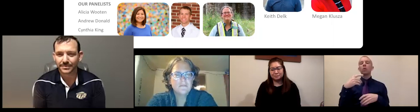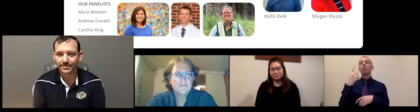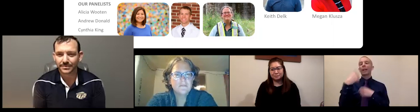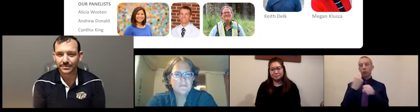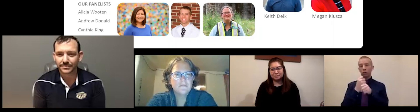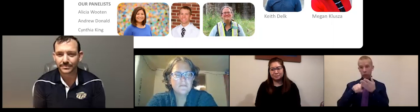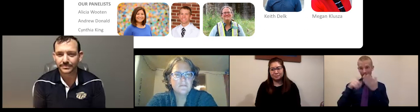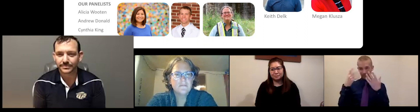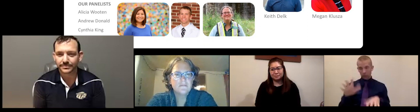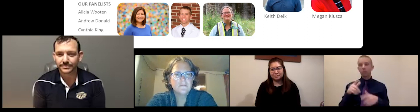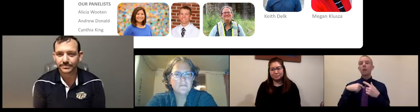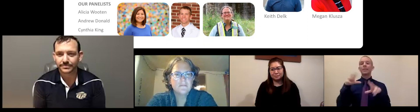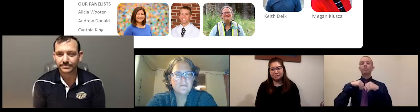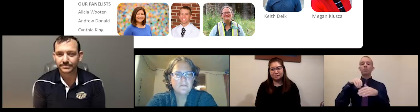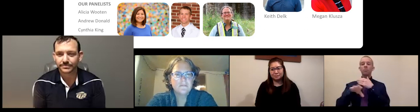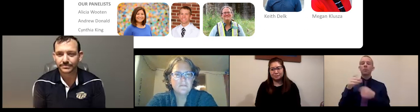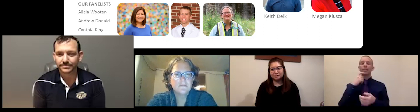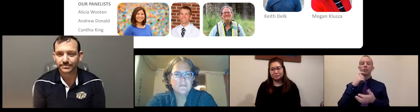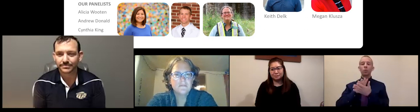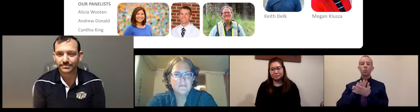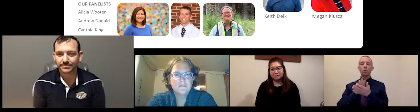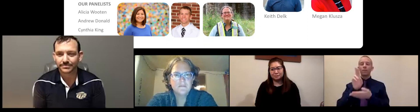After that one-year research project ended, I was accepted in dental school